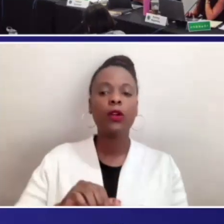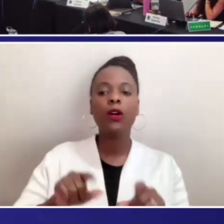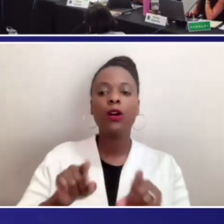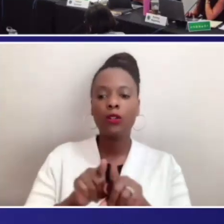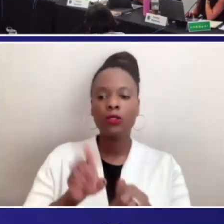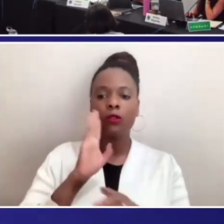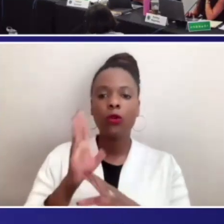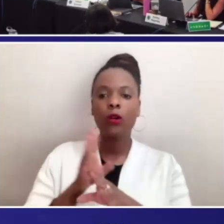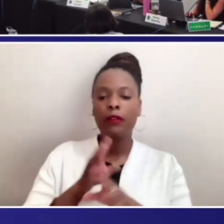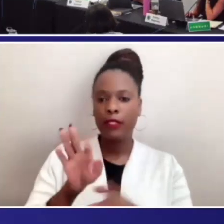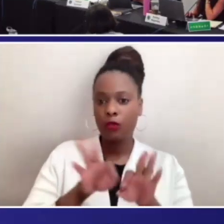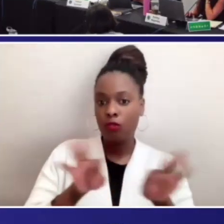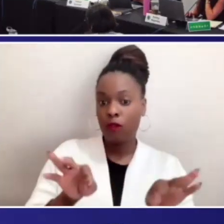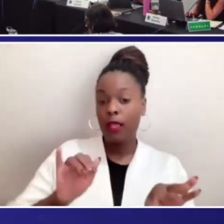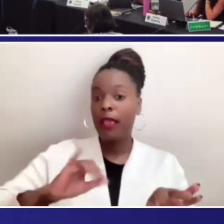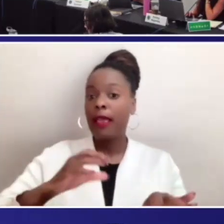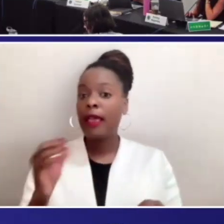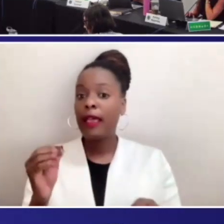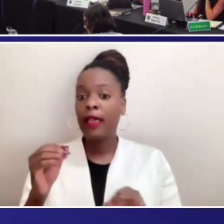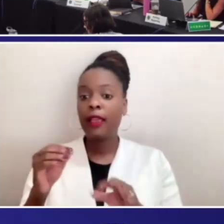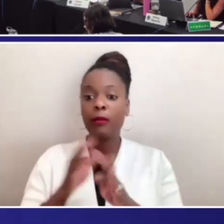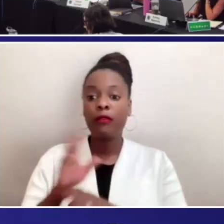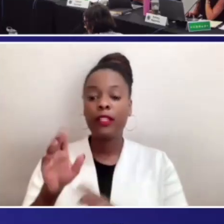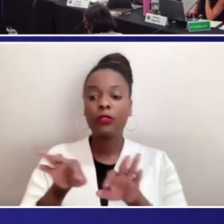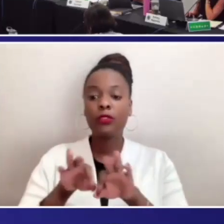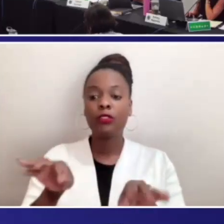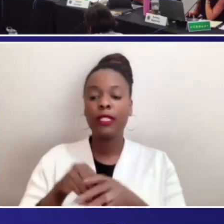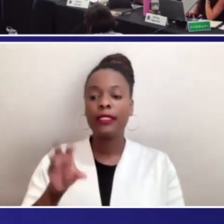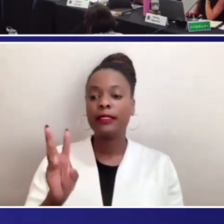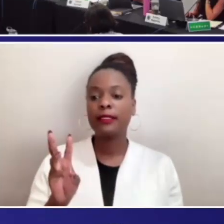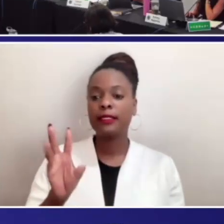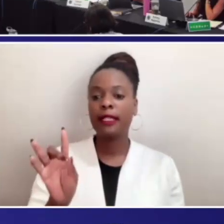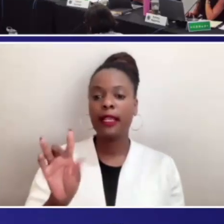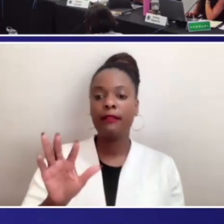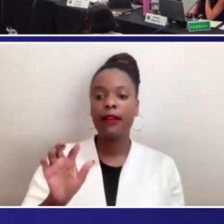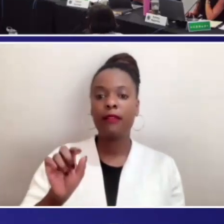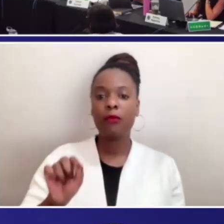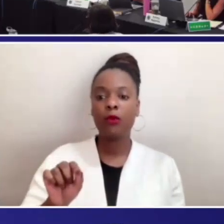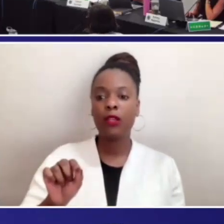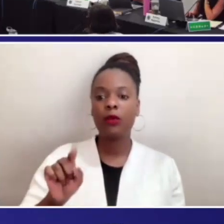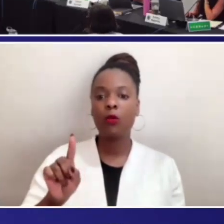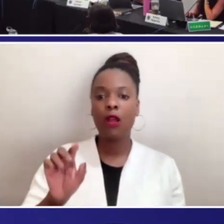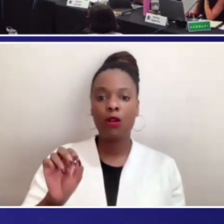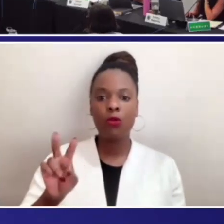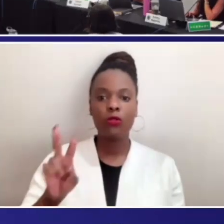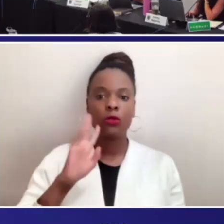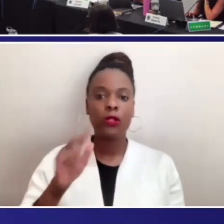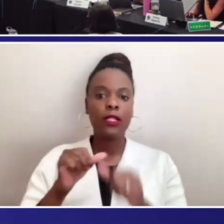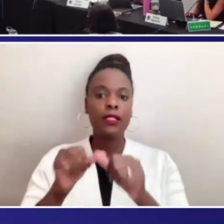and the definition for professional degree in 685.102 will continue. The definition for professional student